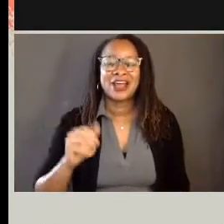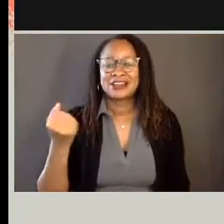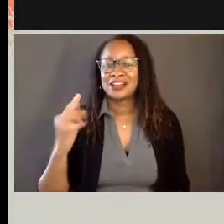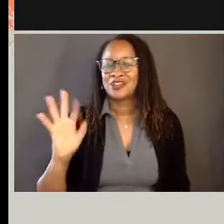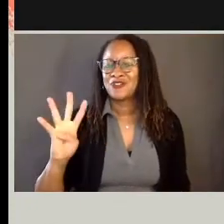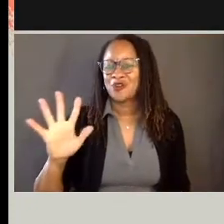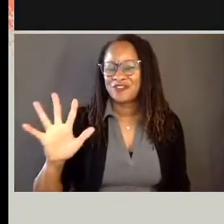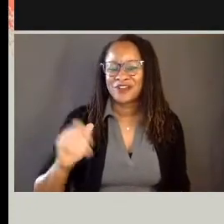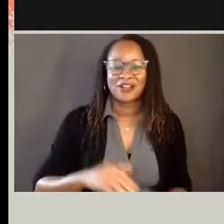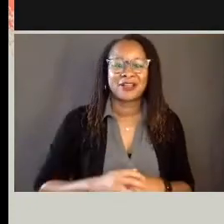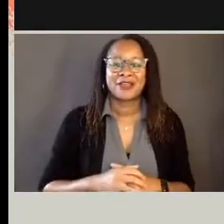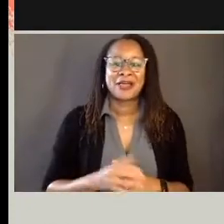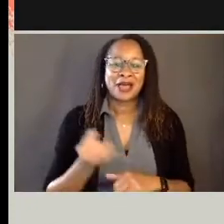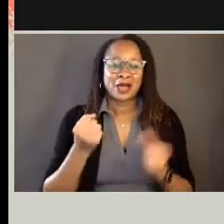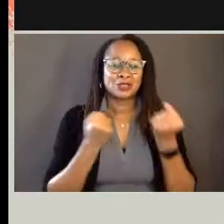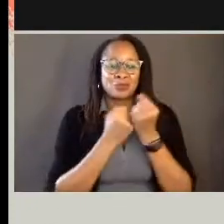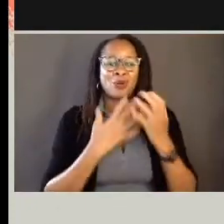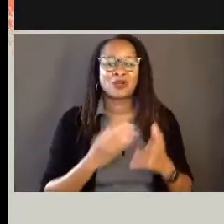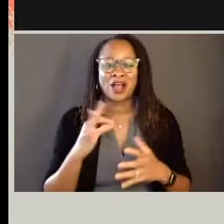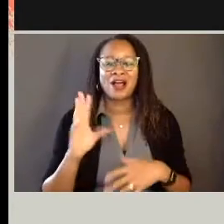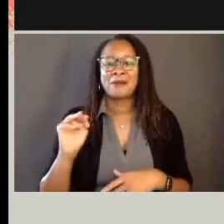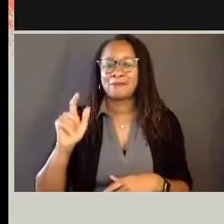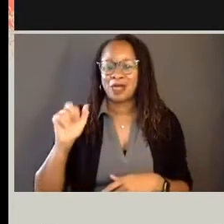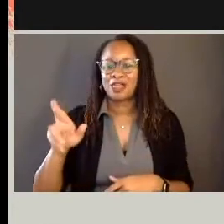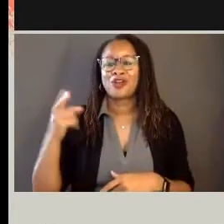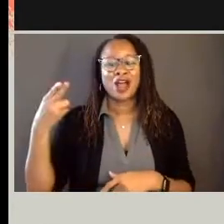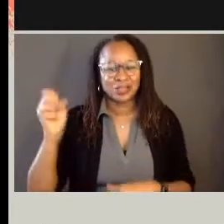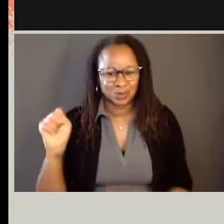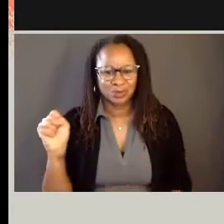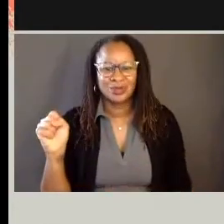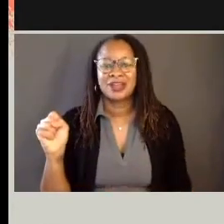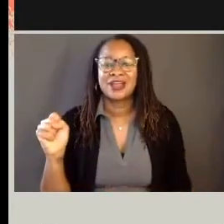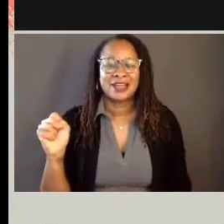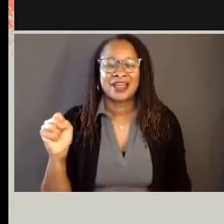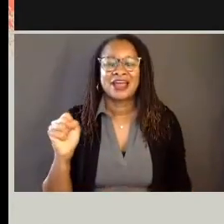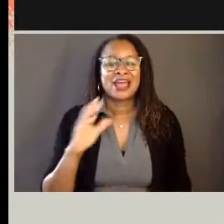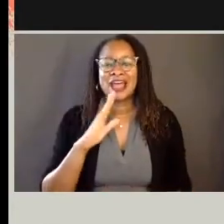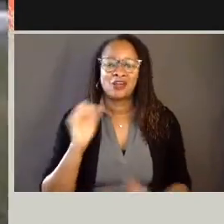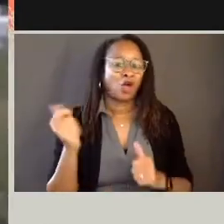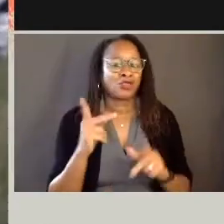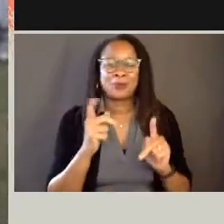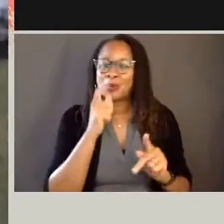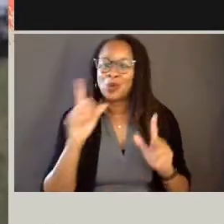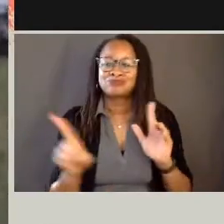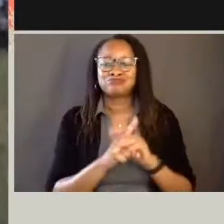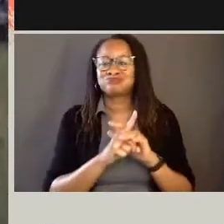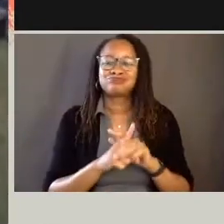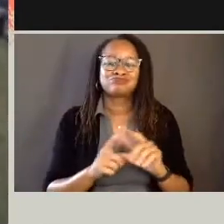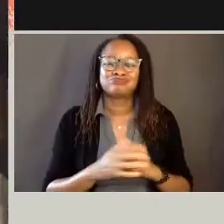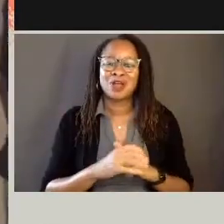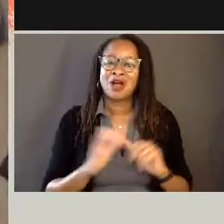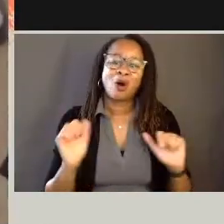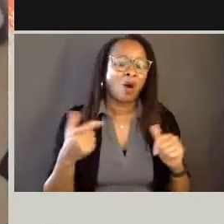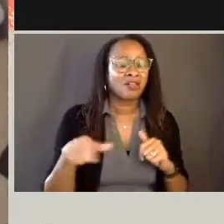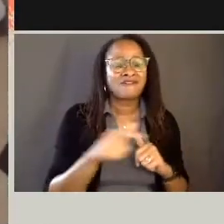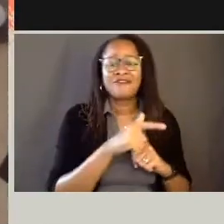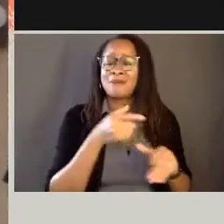Just a supporter of Miller High School, and everybody that comes out. All the major schools in city of Detroit